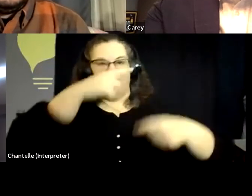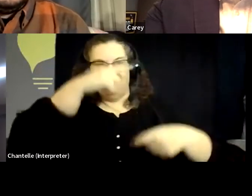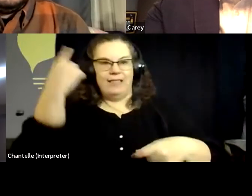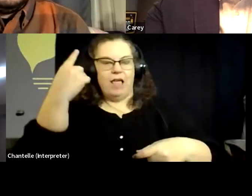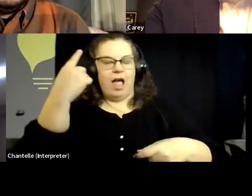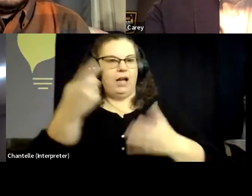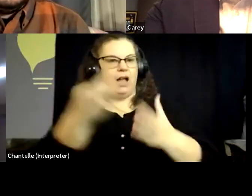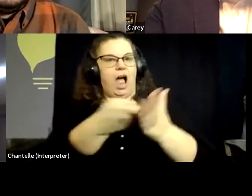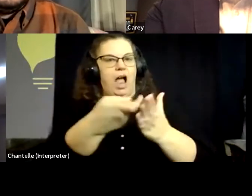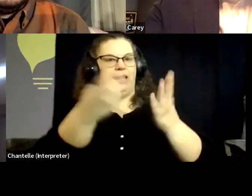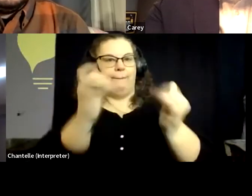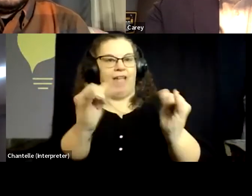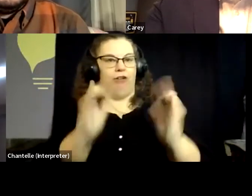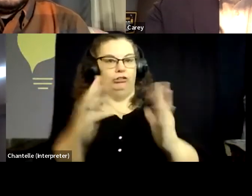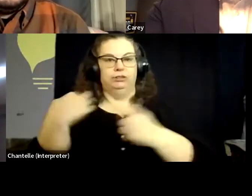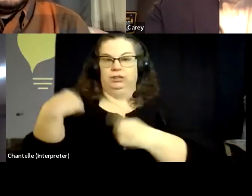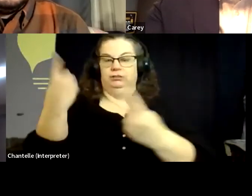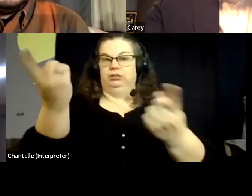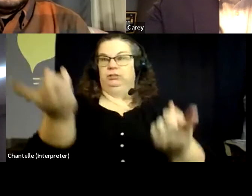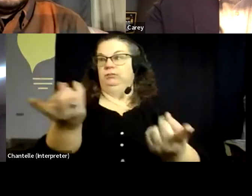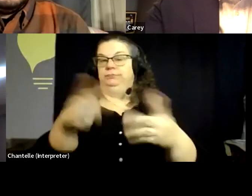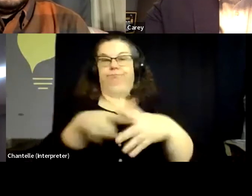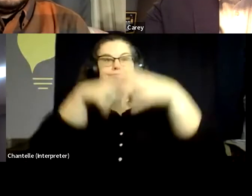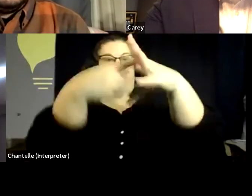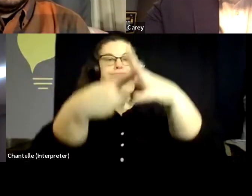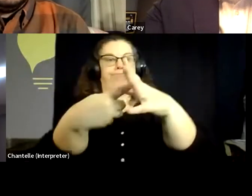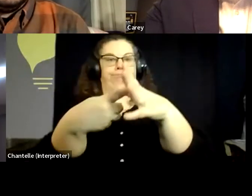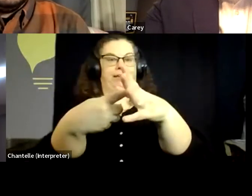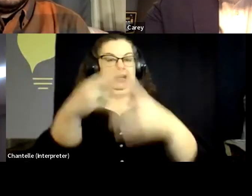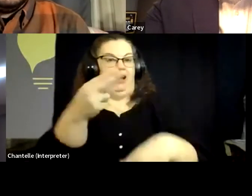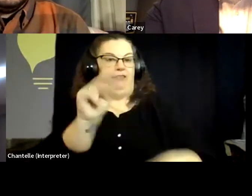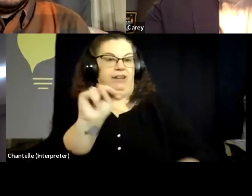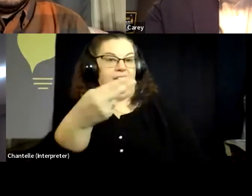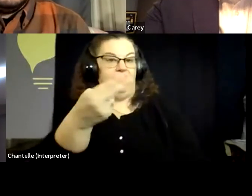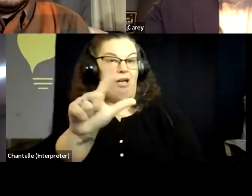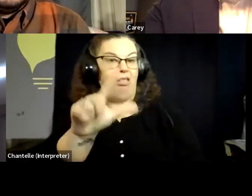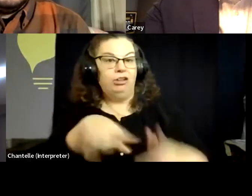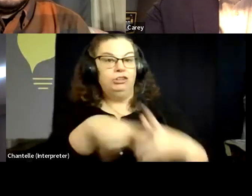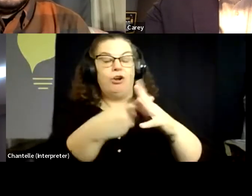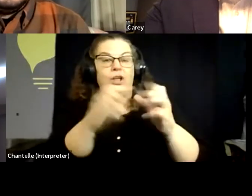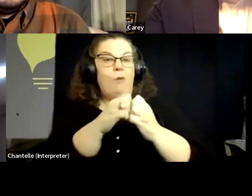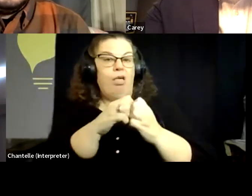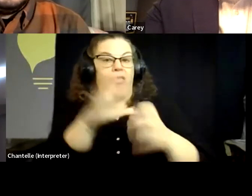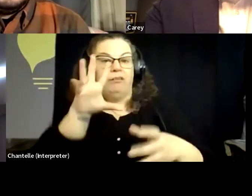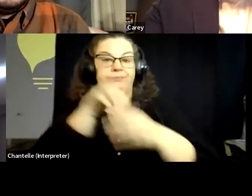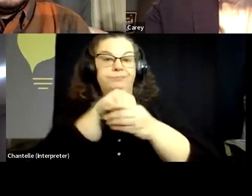s since the beginning of time in the NHL, starting with the contributions of someone like Willy